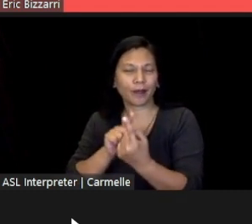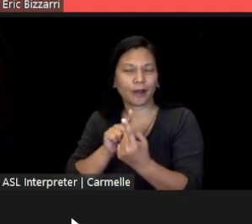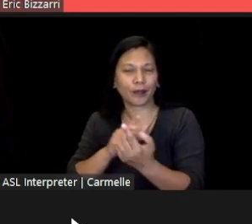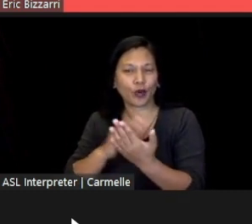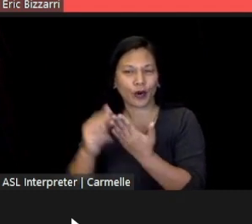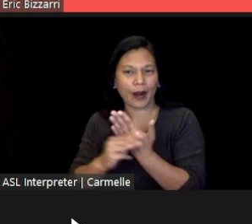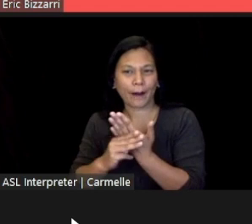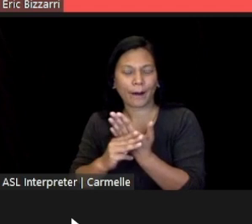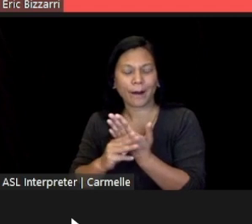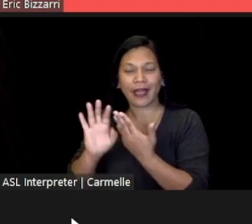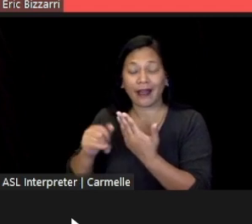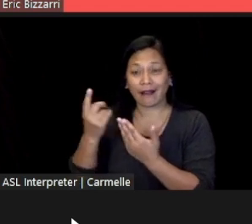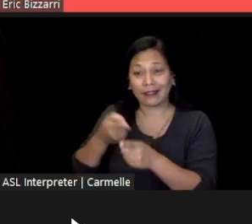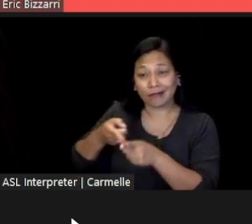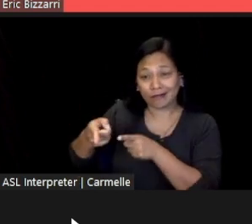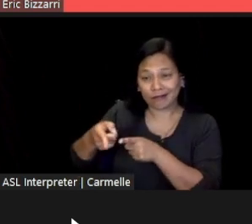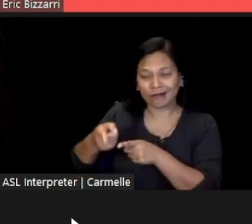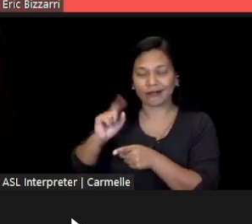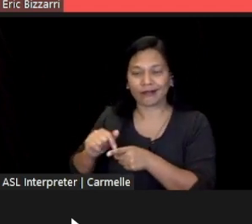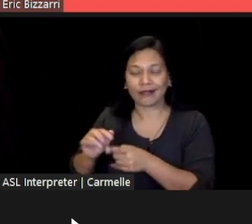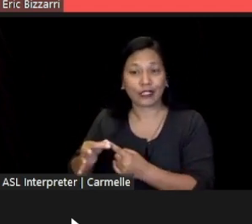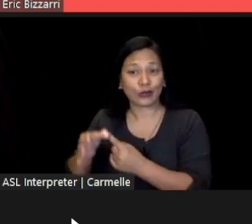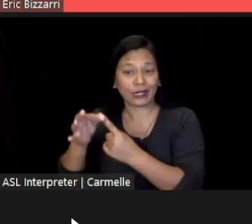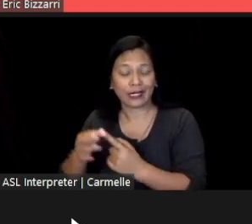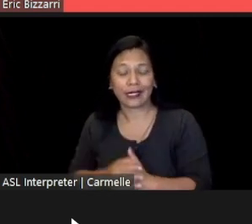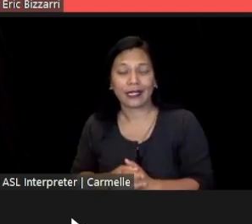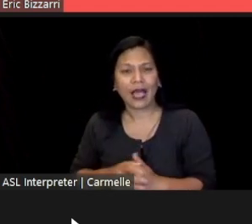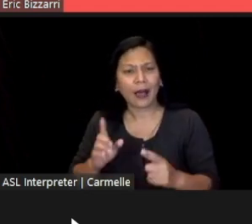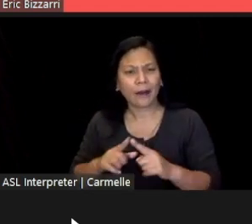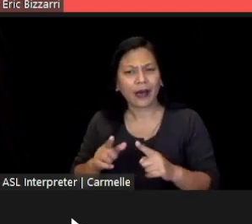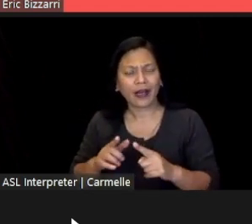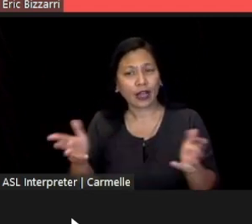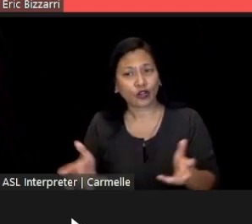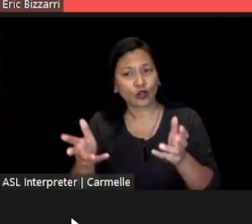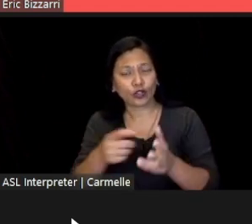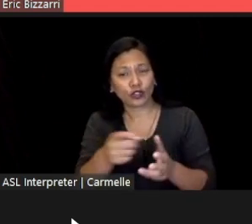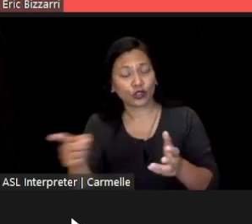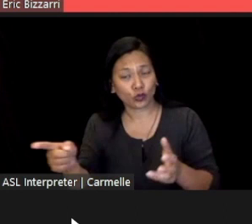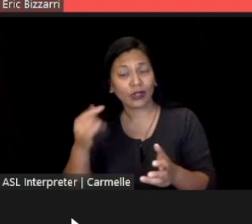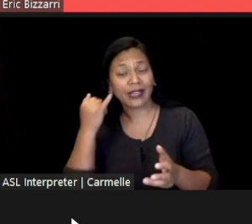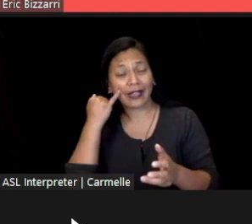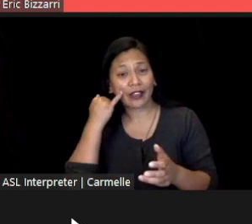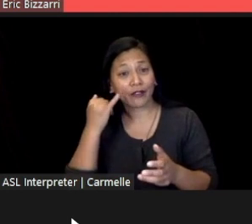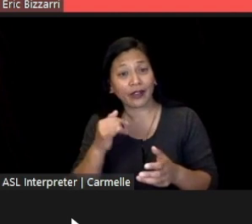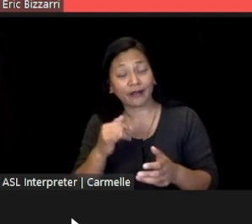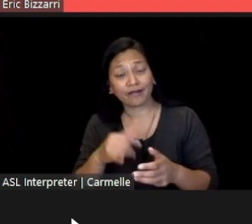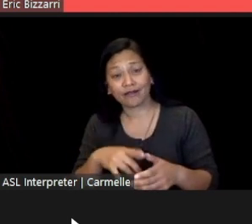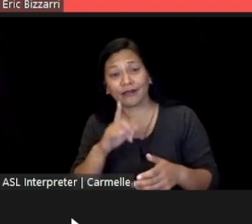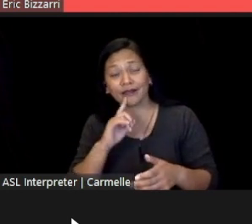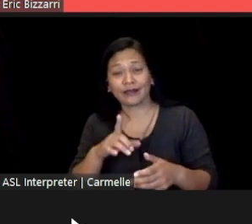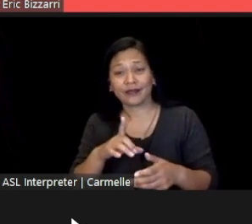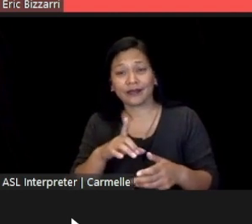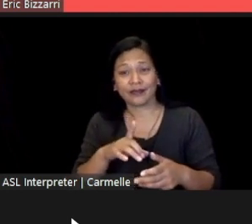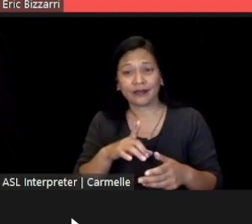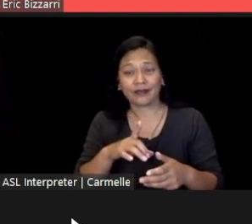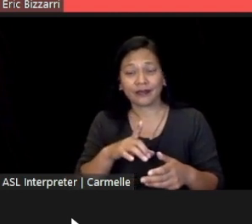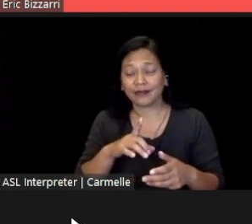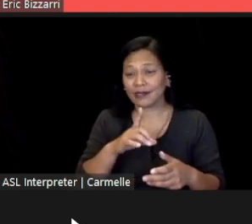That's very specialized and unique, but I would read the guidelines if you're a DM producer that wants to get to